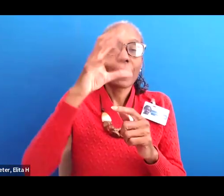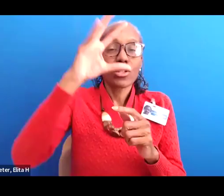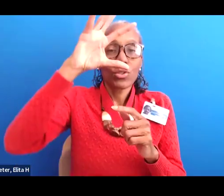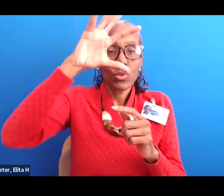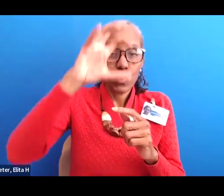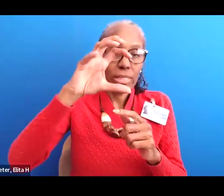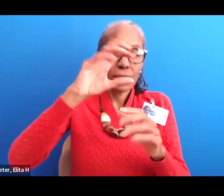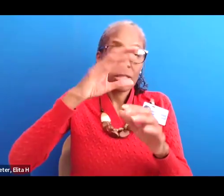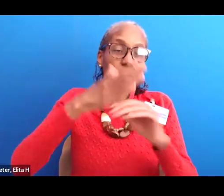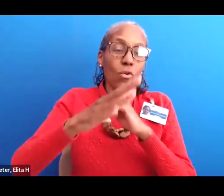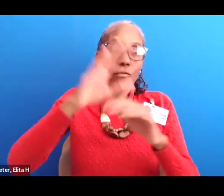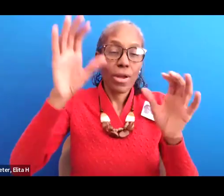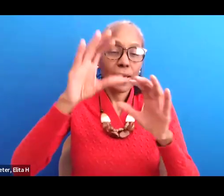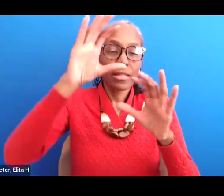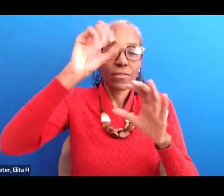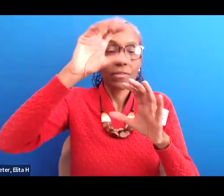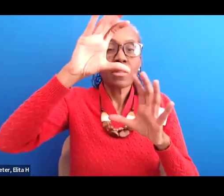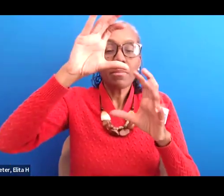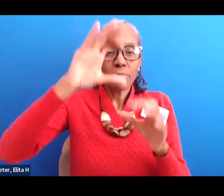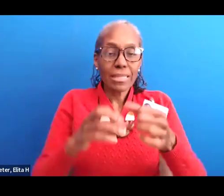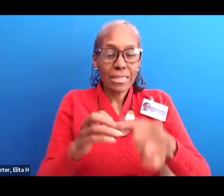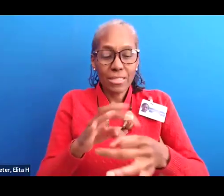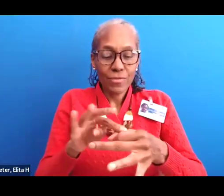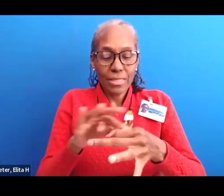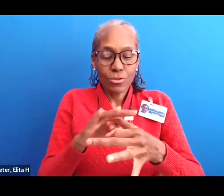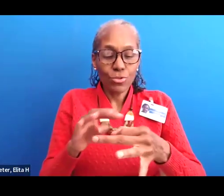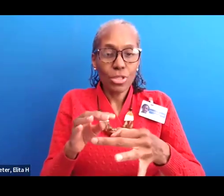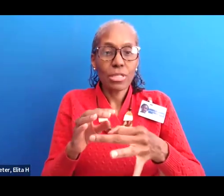it's overactive, but the sphincter down here is also overactive,